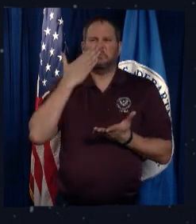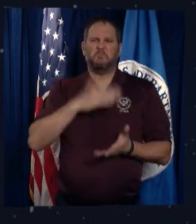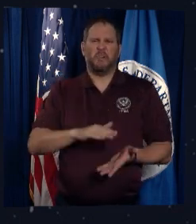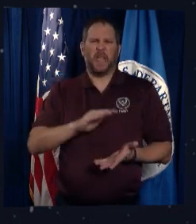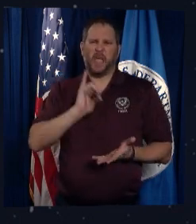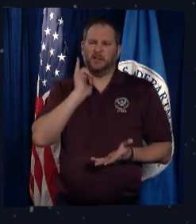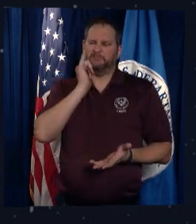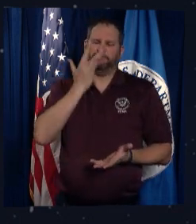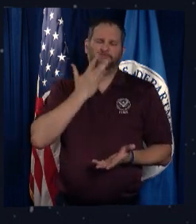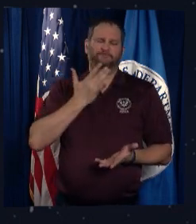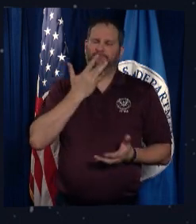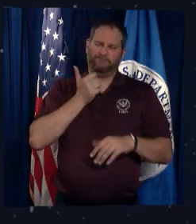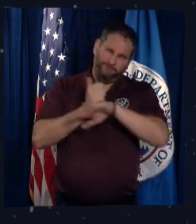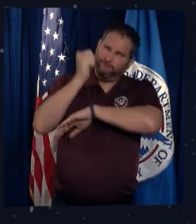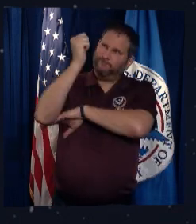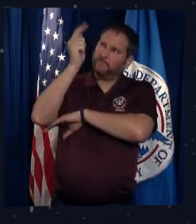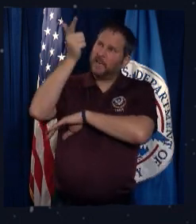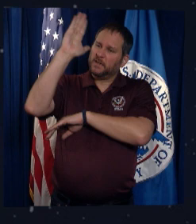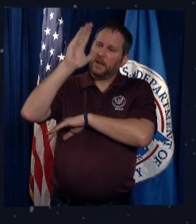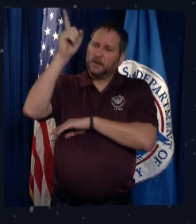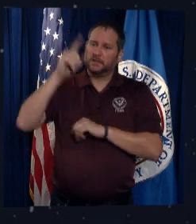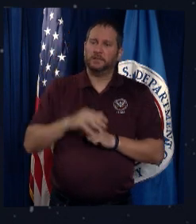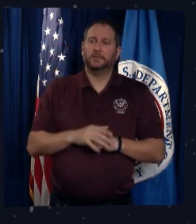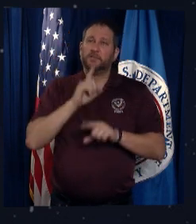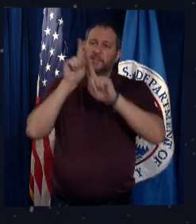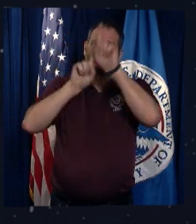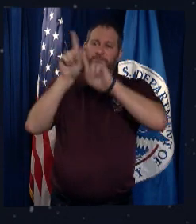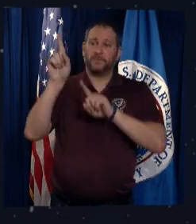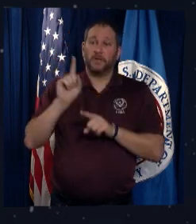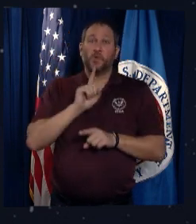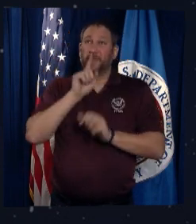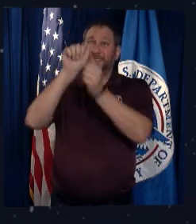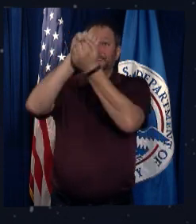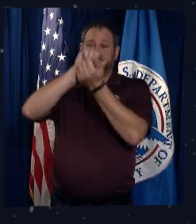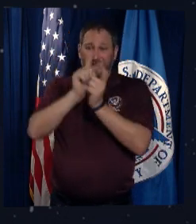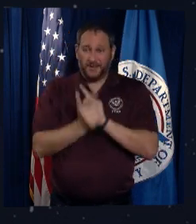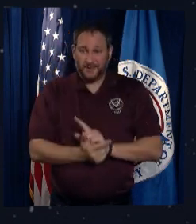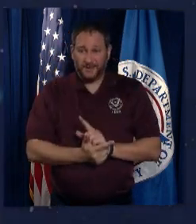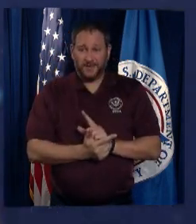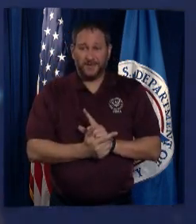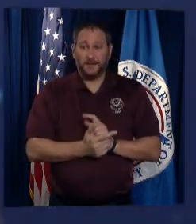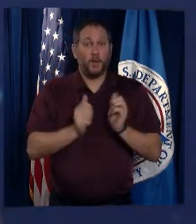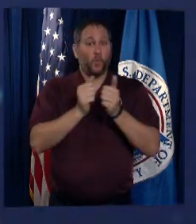poetically appropriate. When your community finds itself in a disaster, and